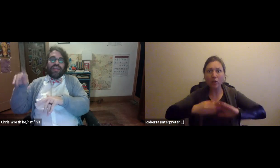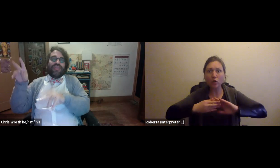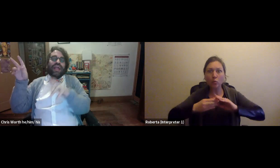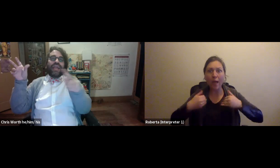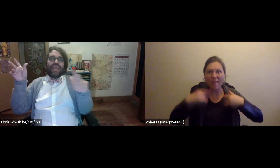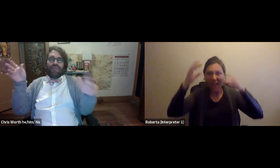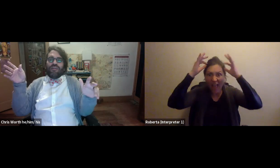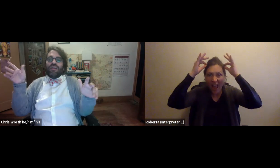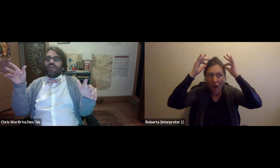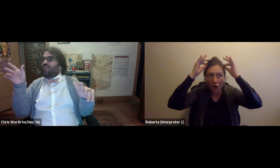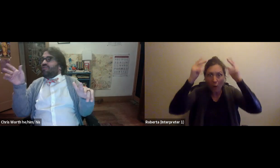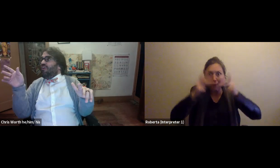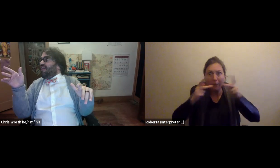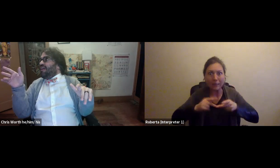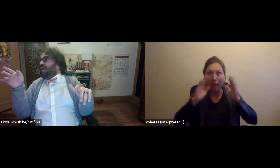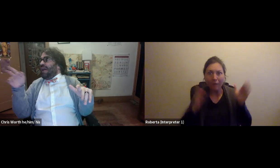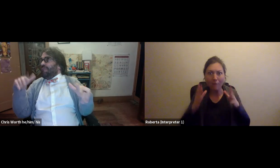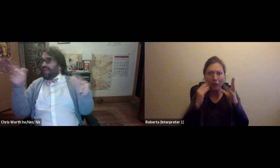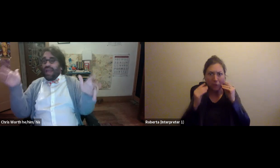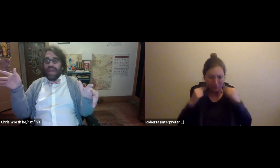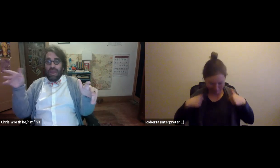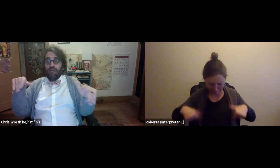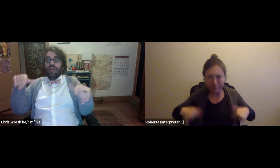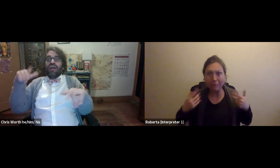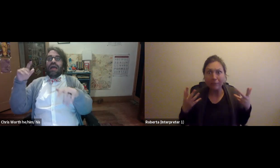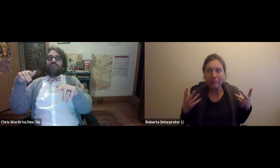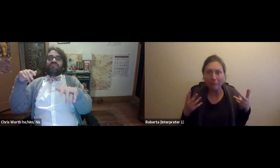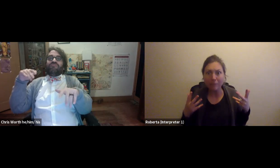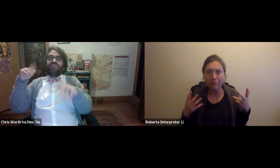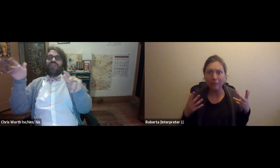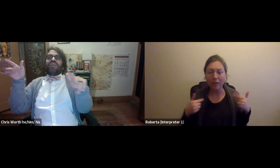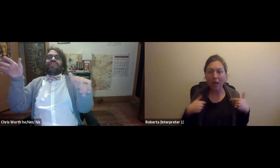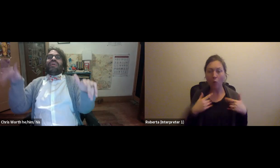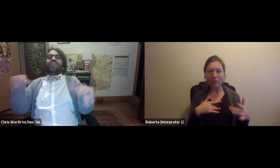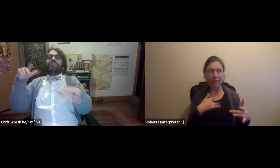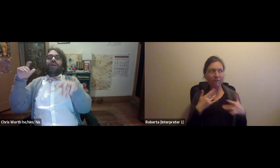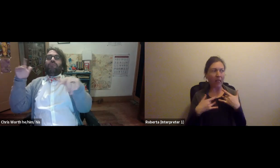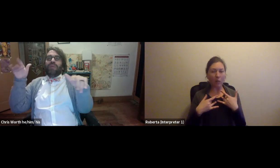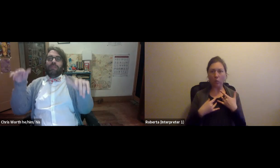that I had never thought I would get hair! I was feeling things about people,